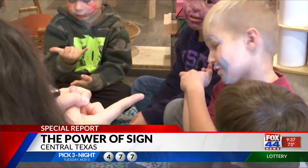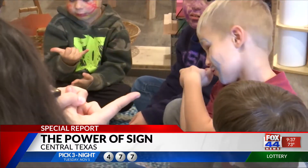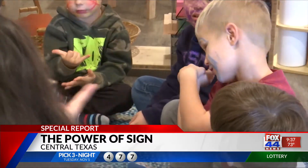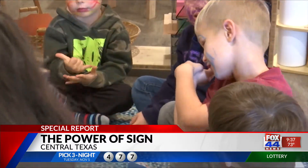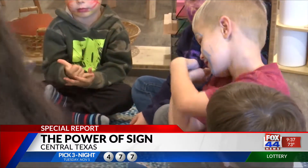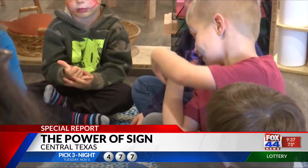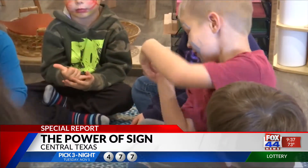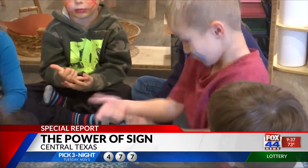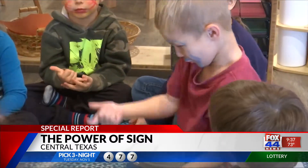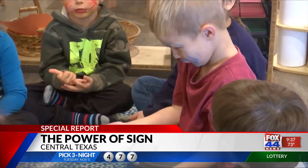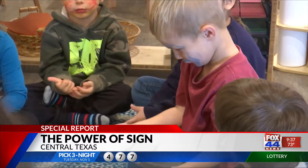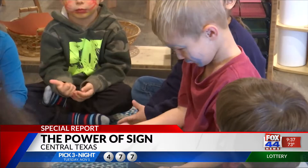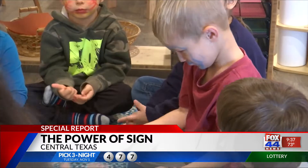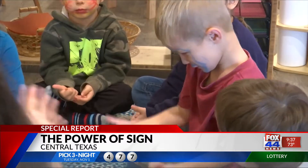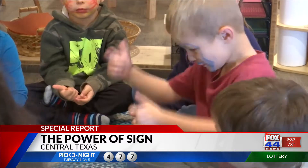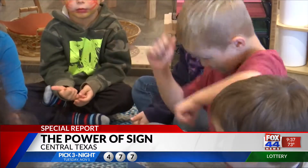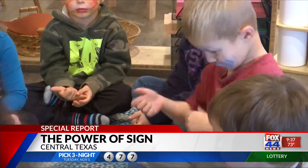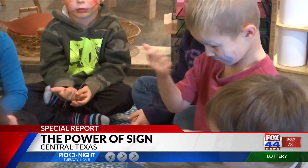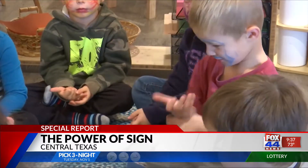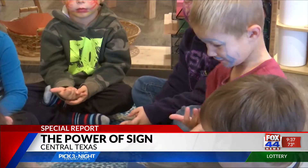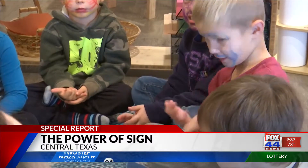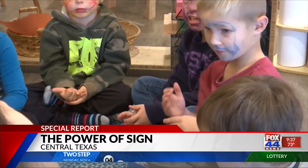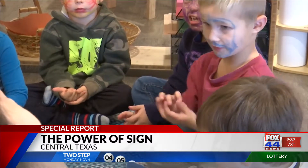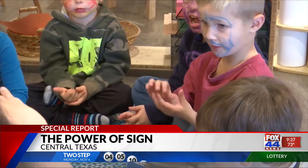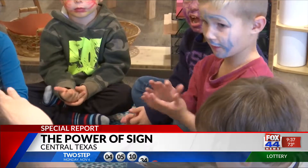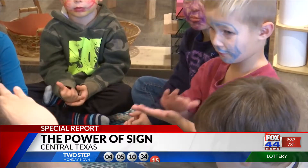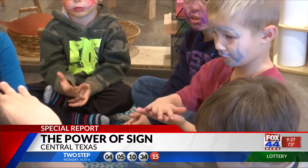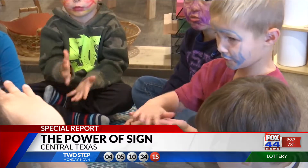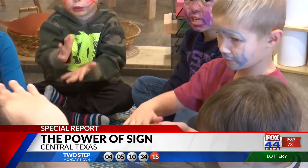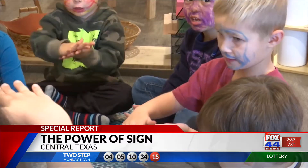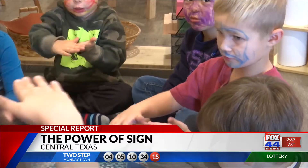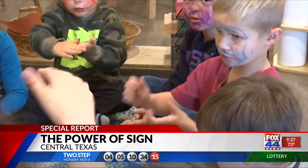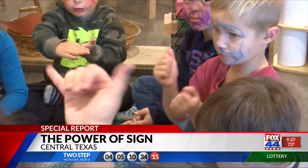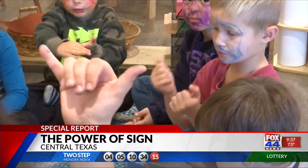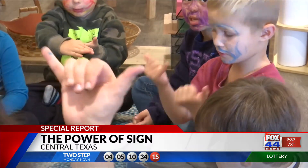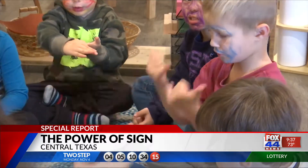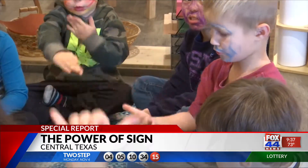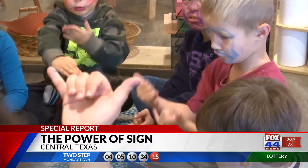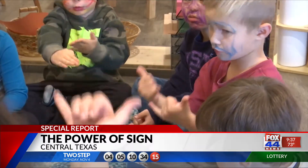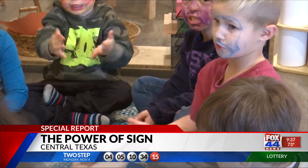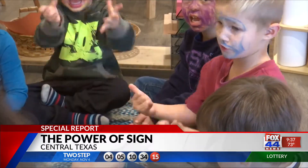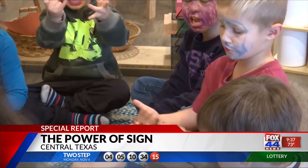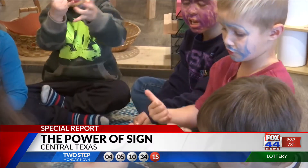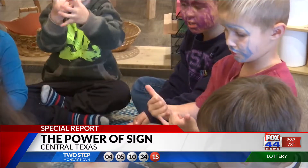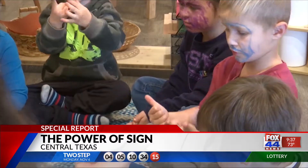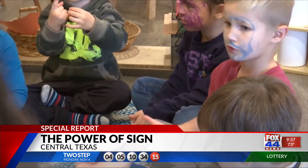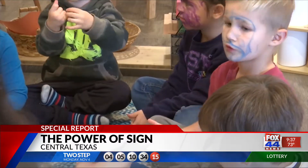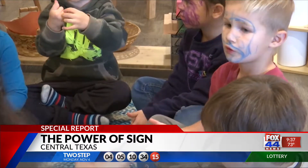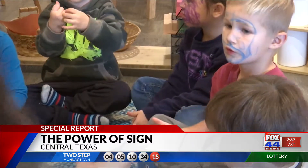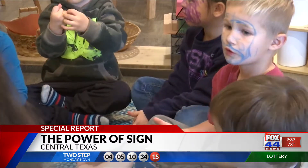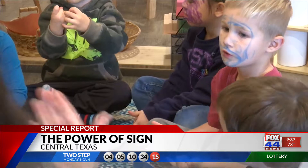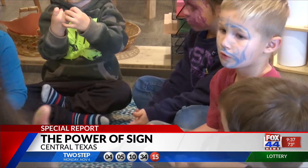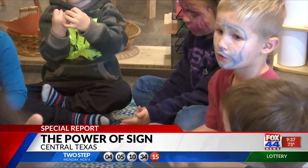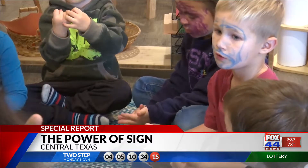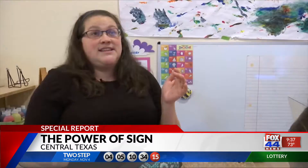actually counts as a second or even a third language and helps